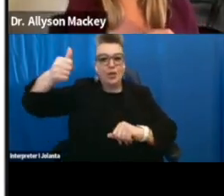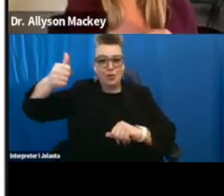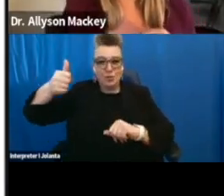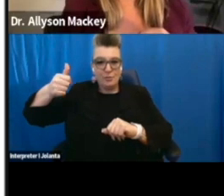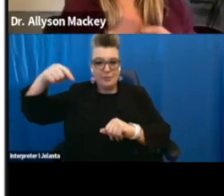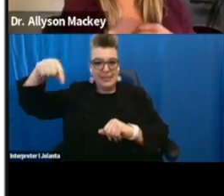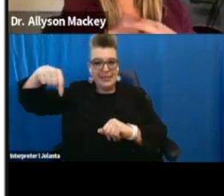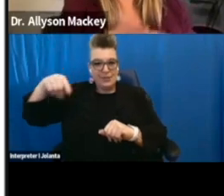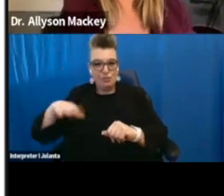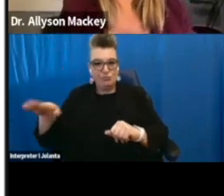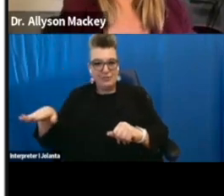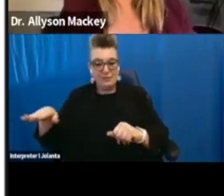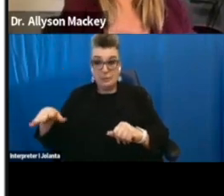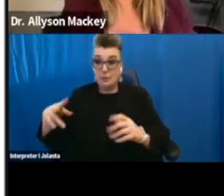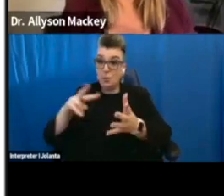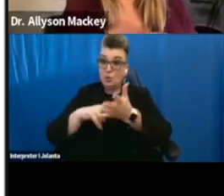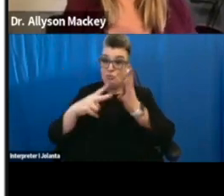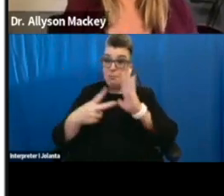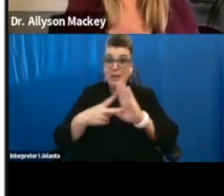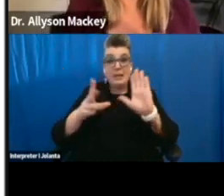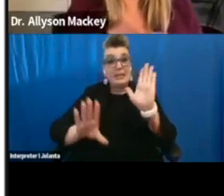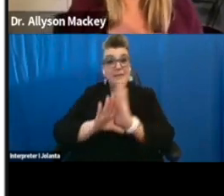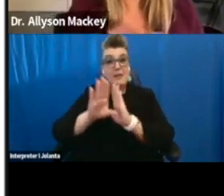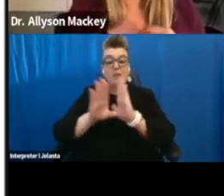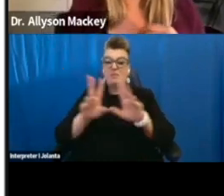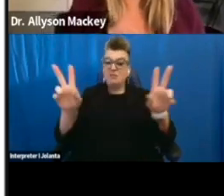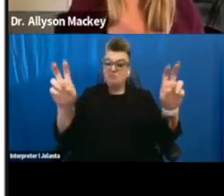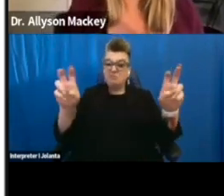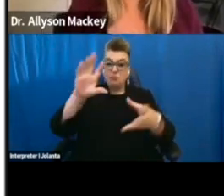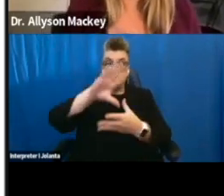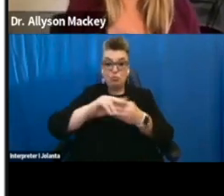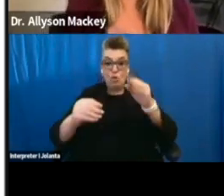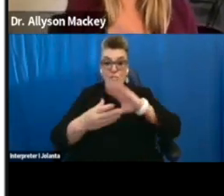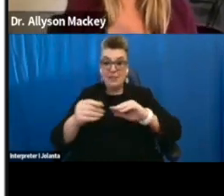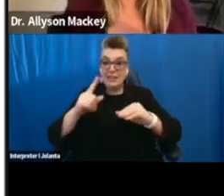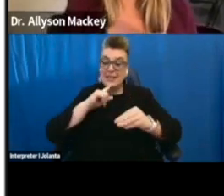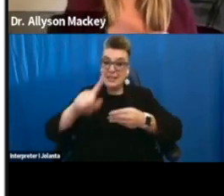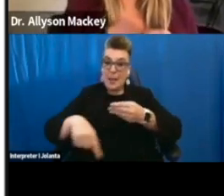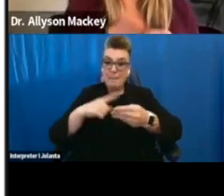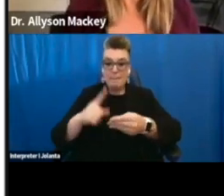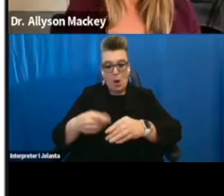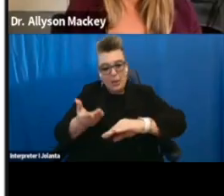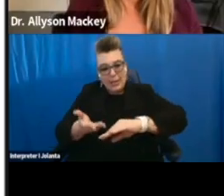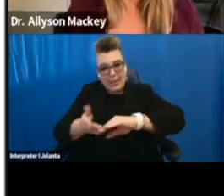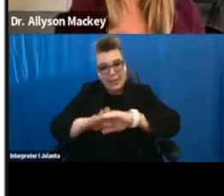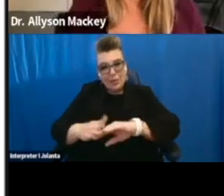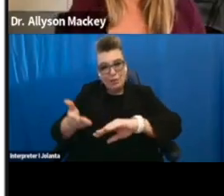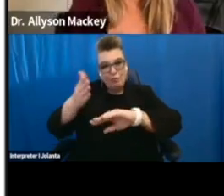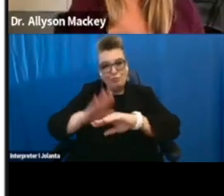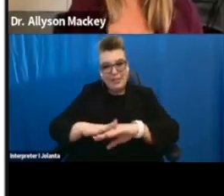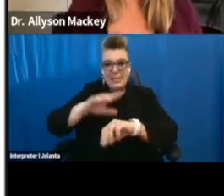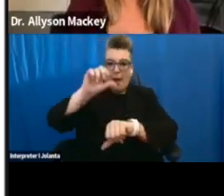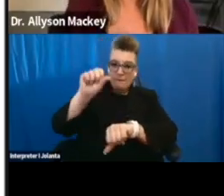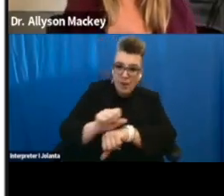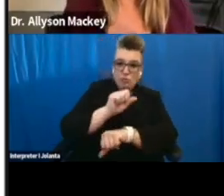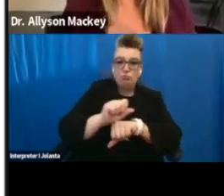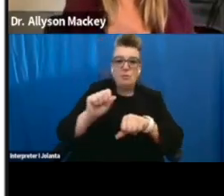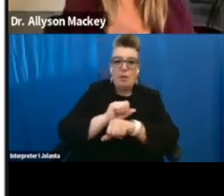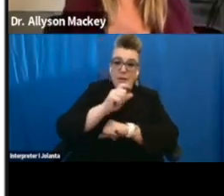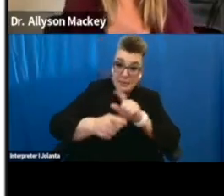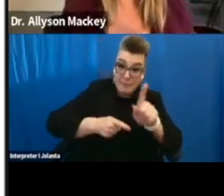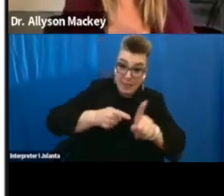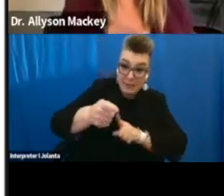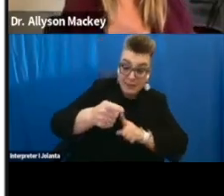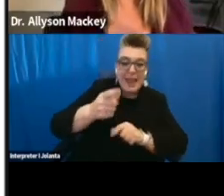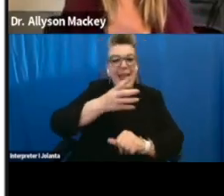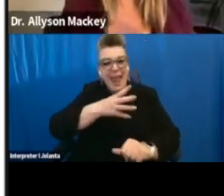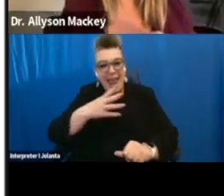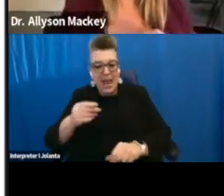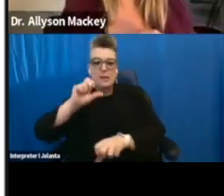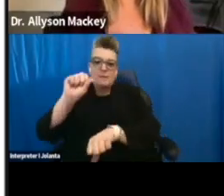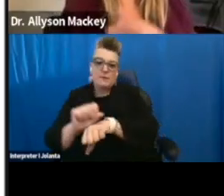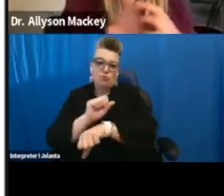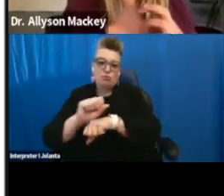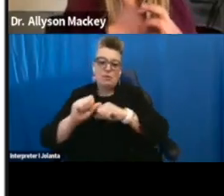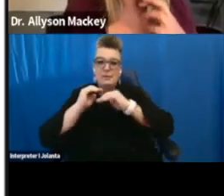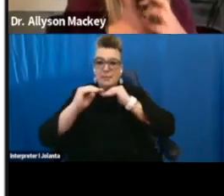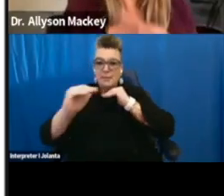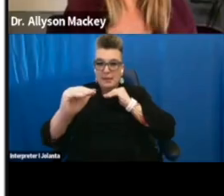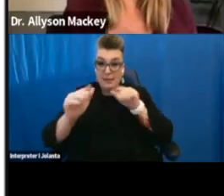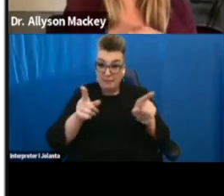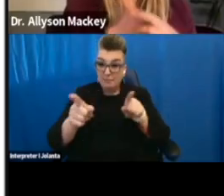to be about increased functional specialization increased functional stability right the point